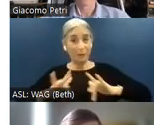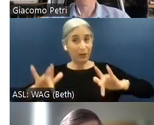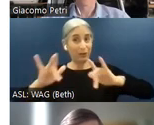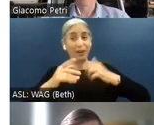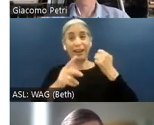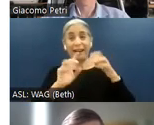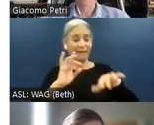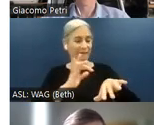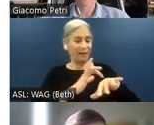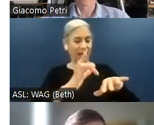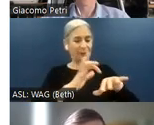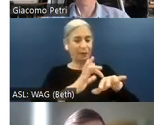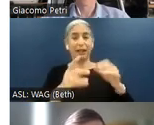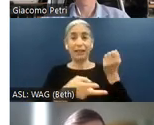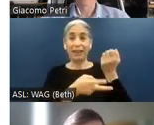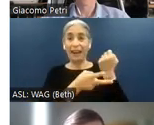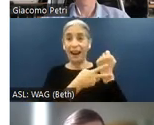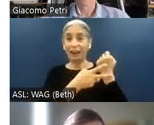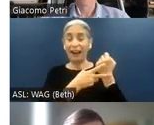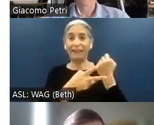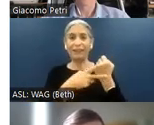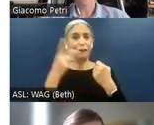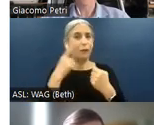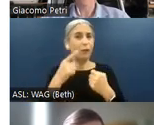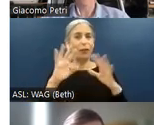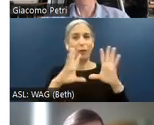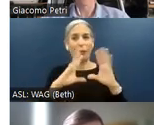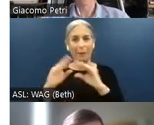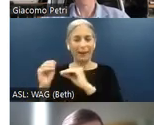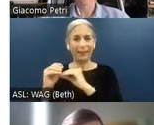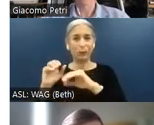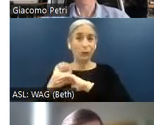in our webinar archives, and we will send out a copy of the recording and presentation